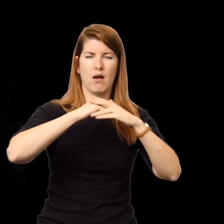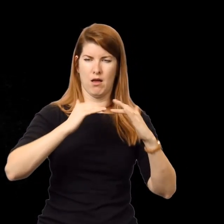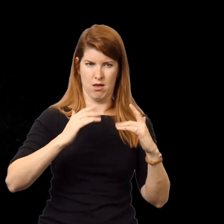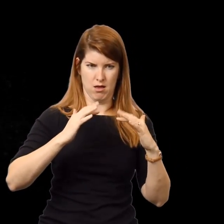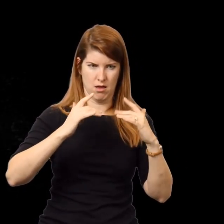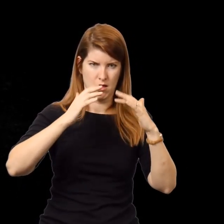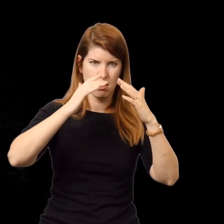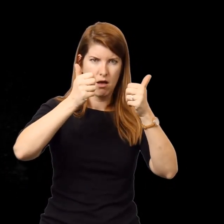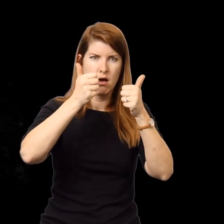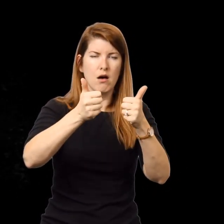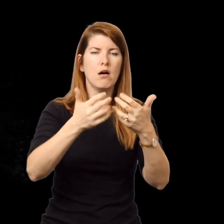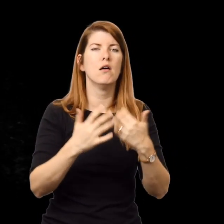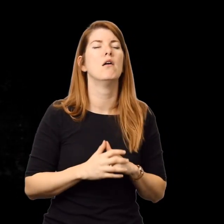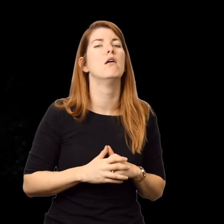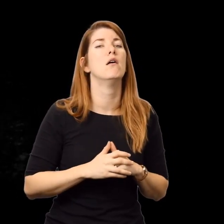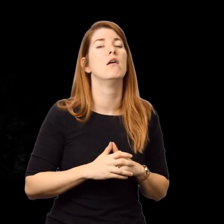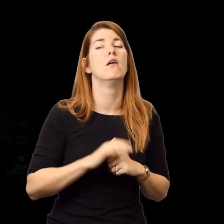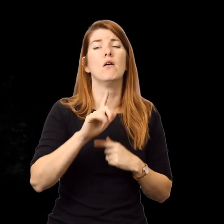and the next area does well, and so on.